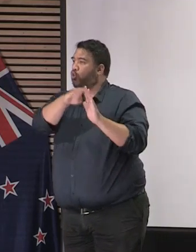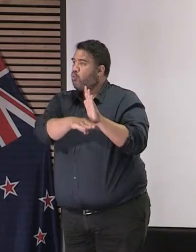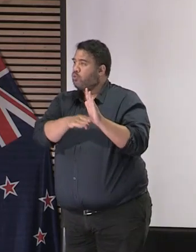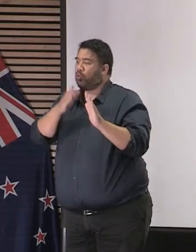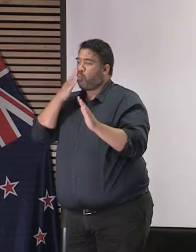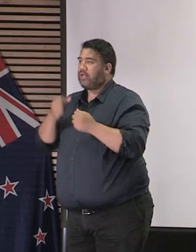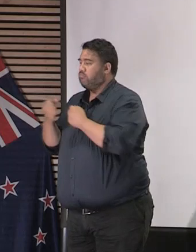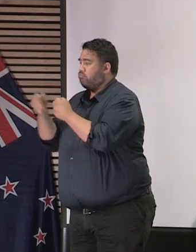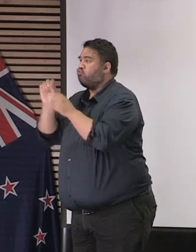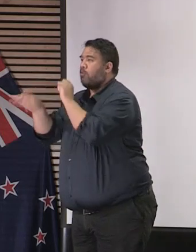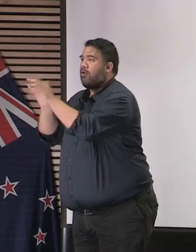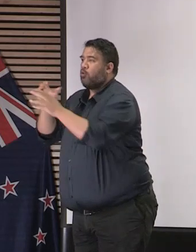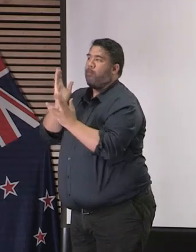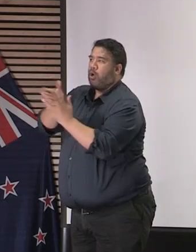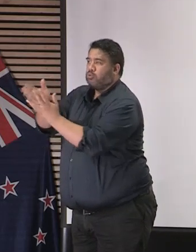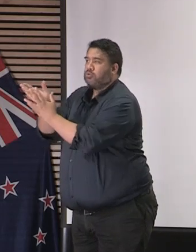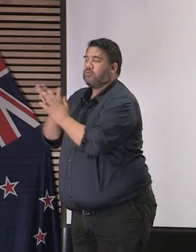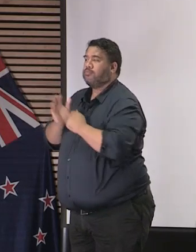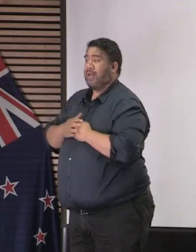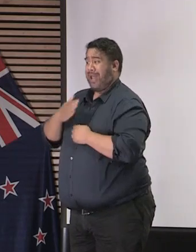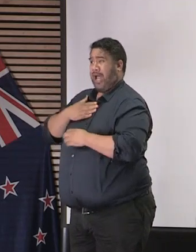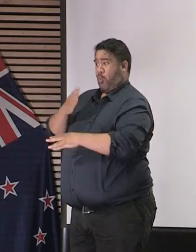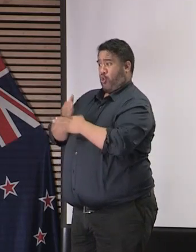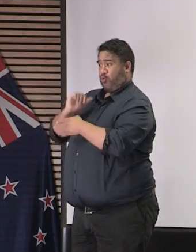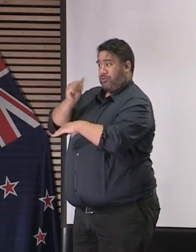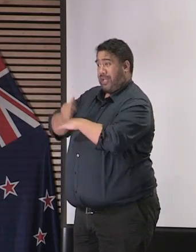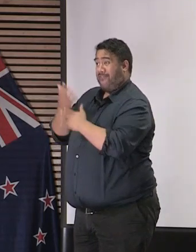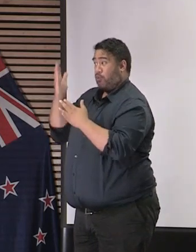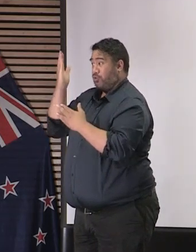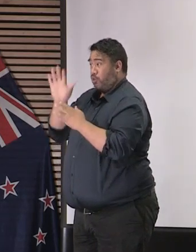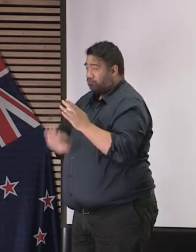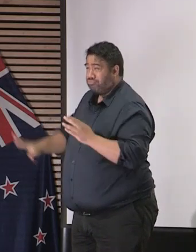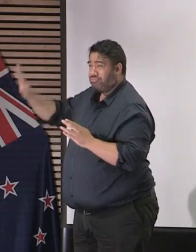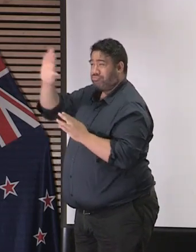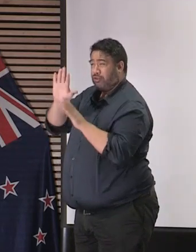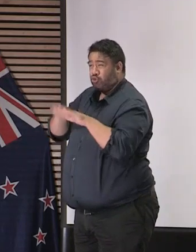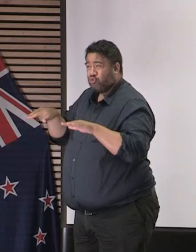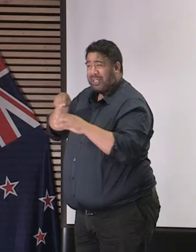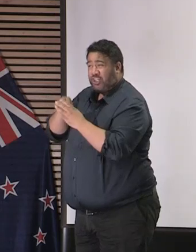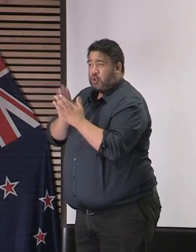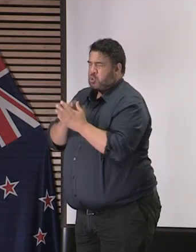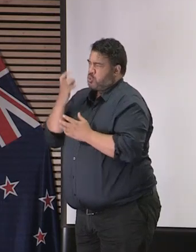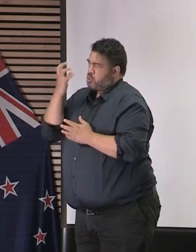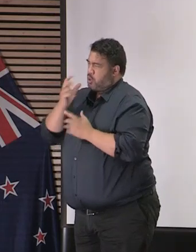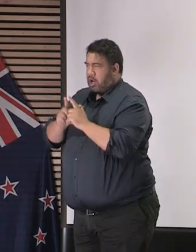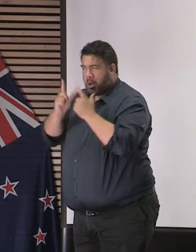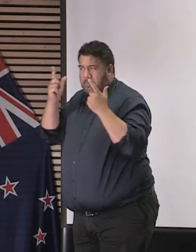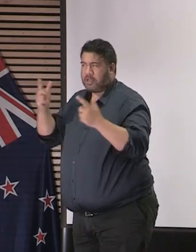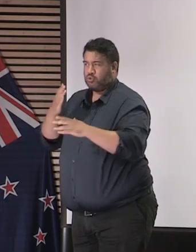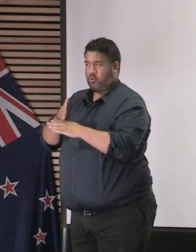advice in the distribution of all resources. It is a very